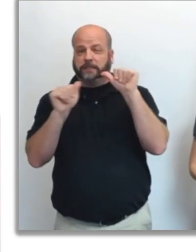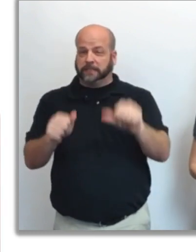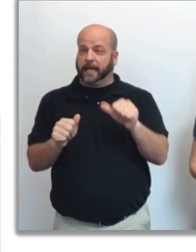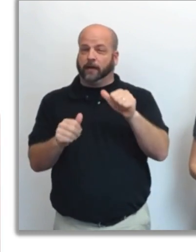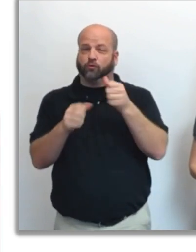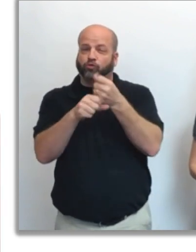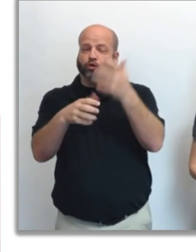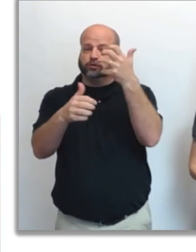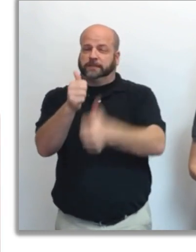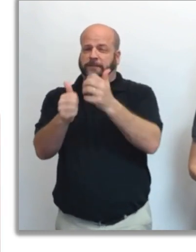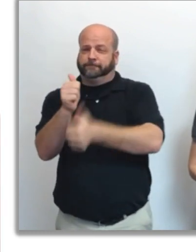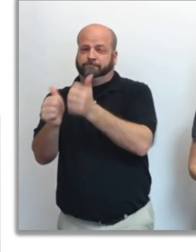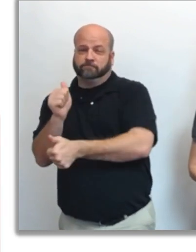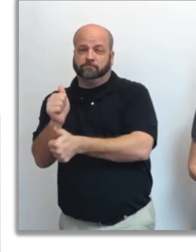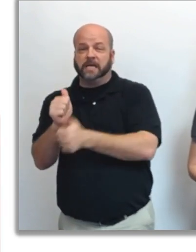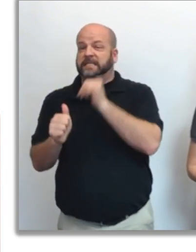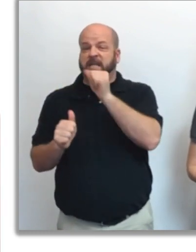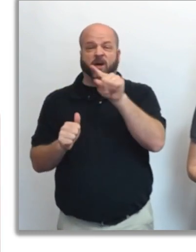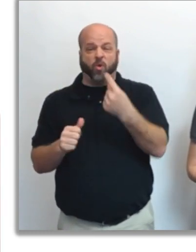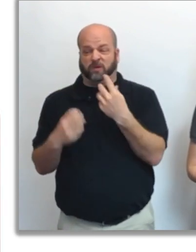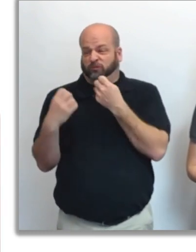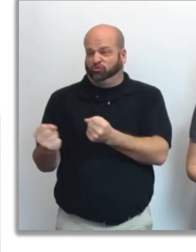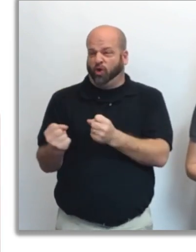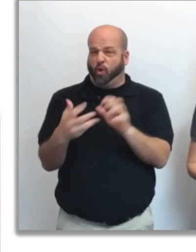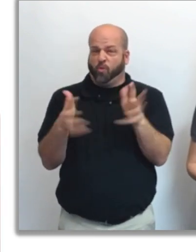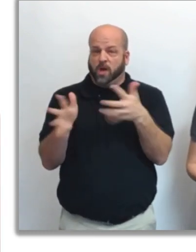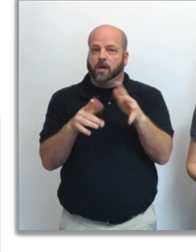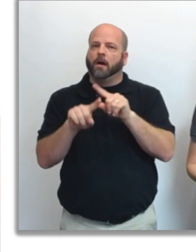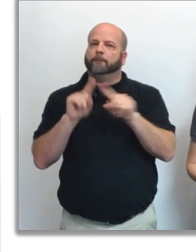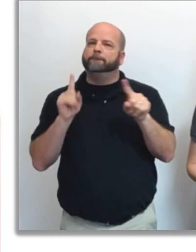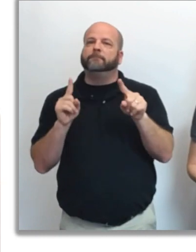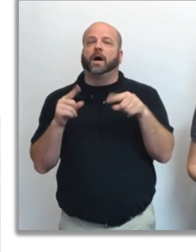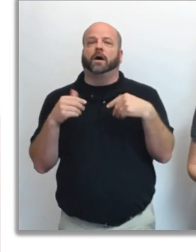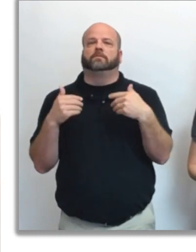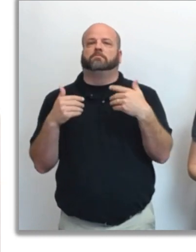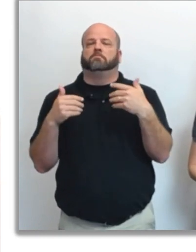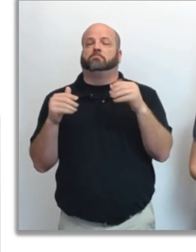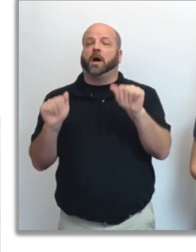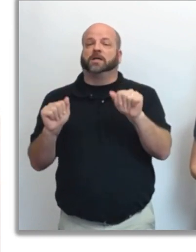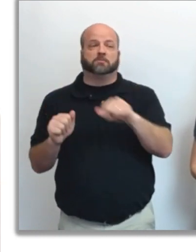And it’s not only about how strong the wind is, but what the wind is blowing around.